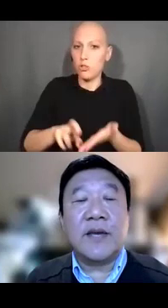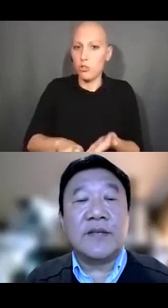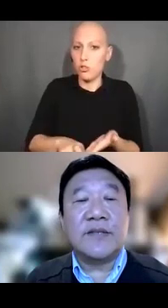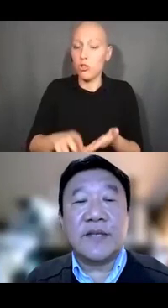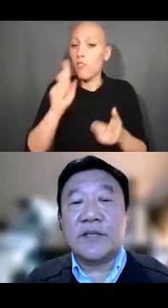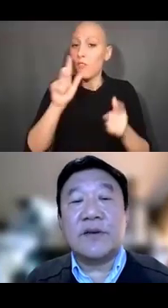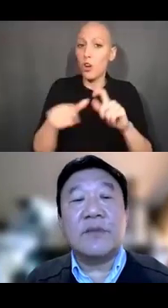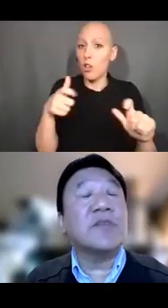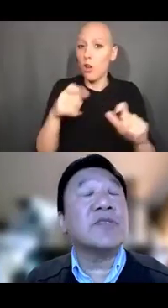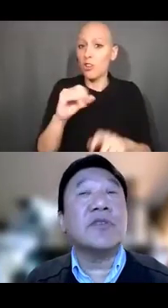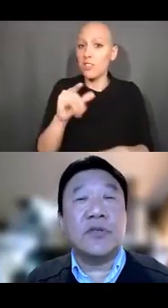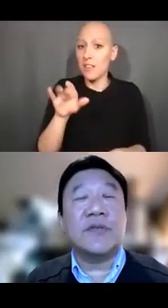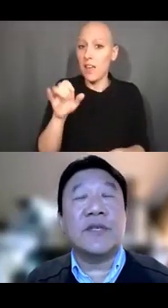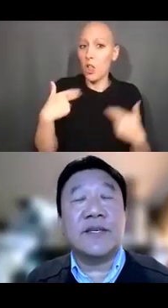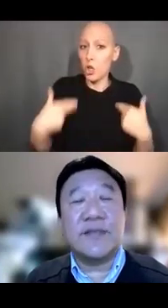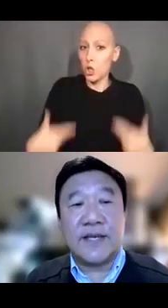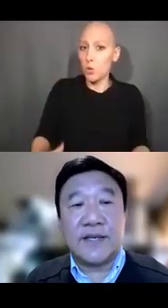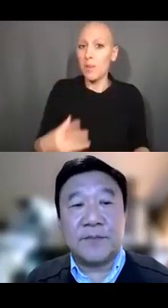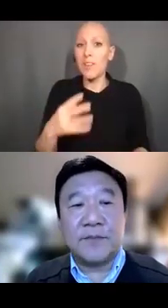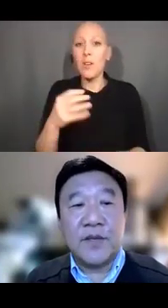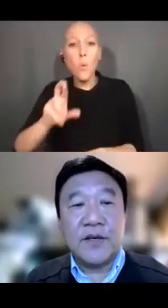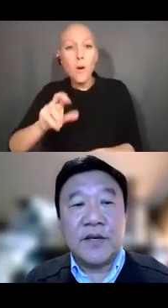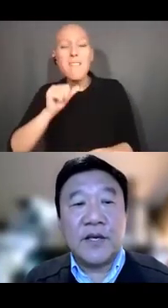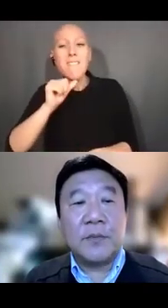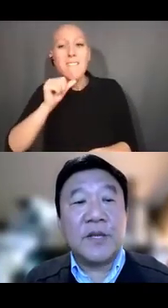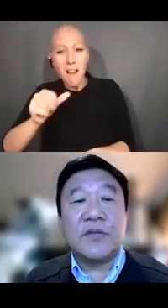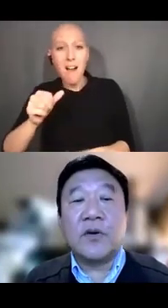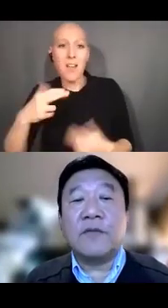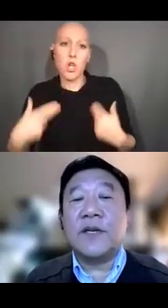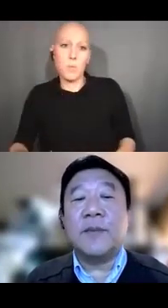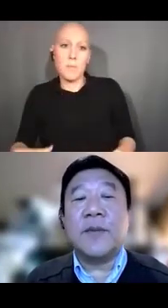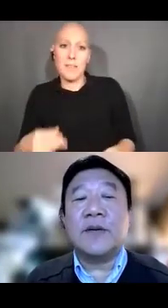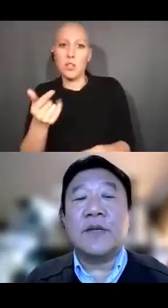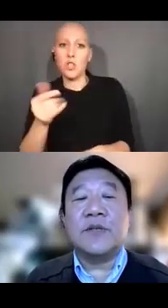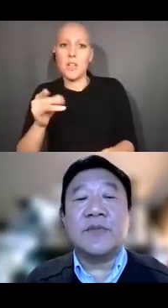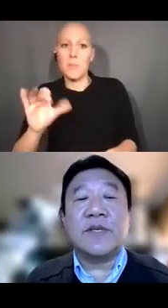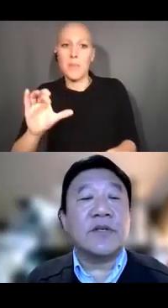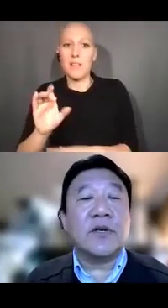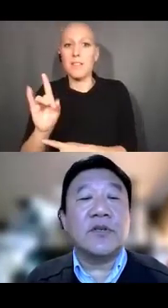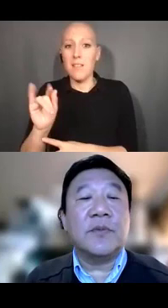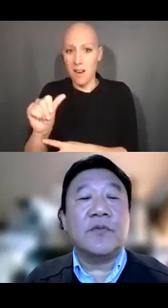and secondary research using these data. It applies to all funding mechanisms, as I talked to you before,